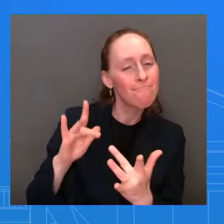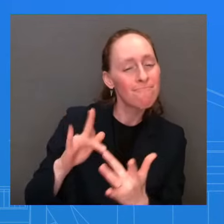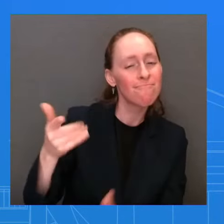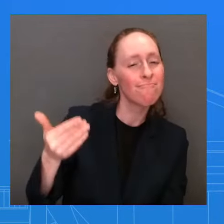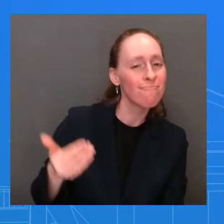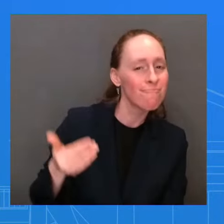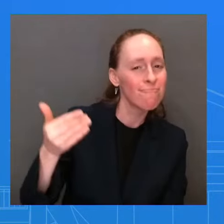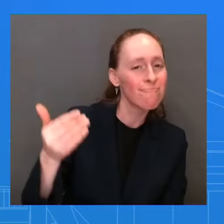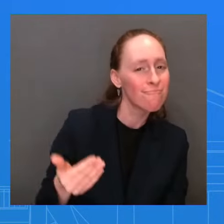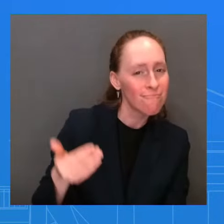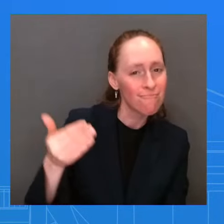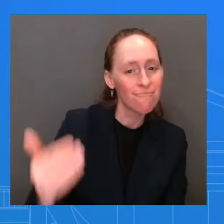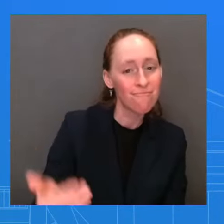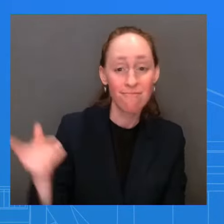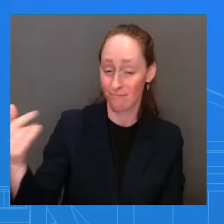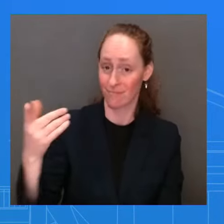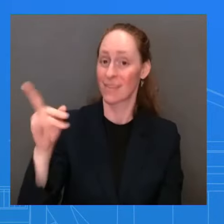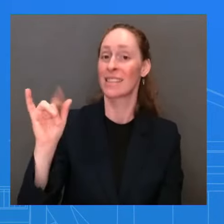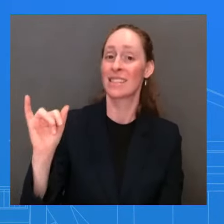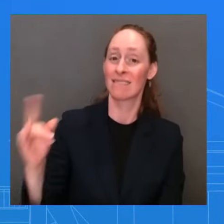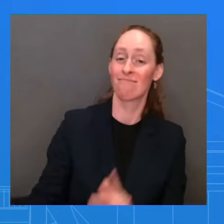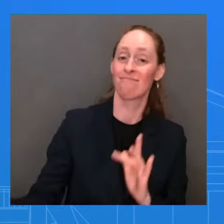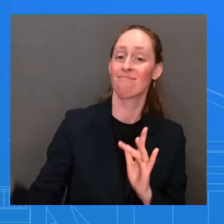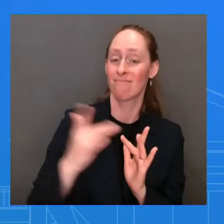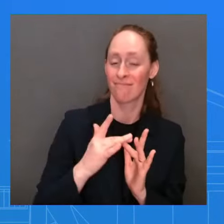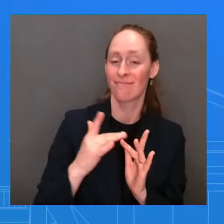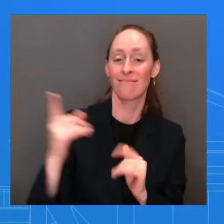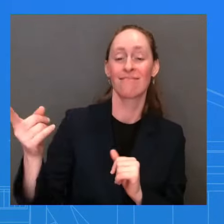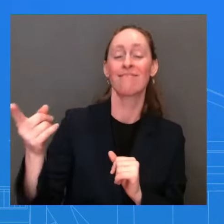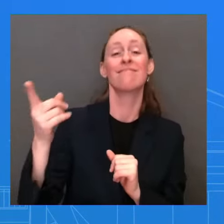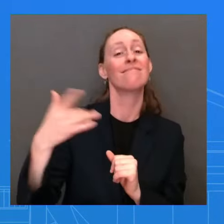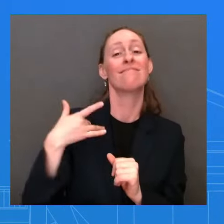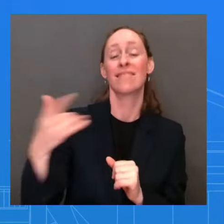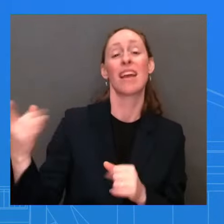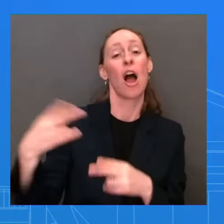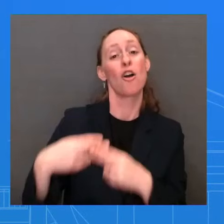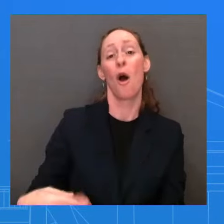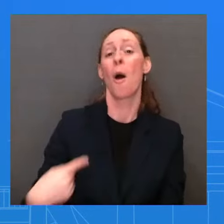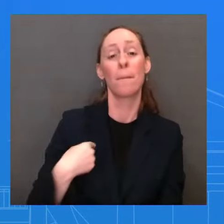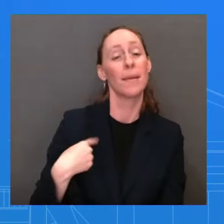a "Haitian tsunami." That was his nickname for me. I can tell you why later.